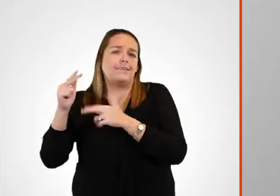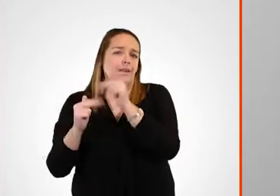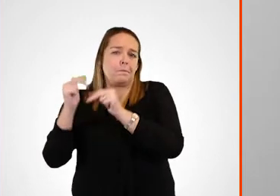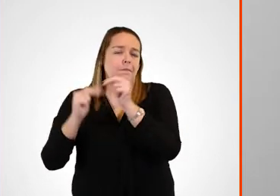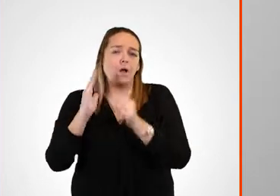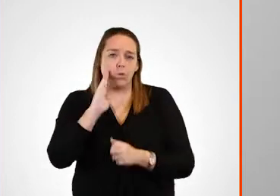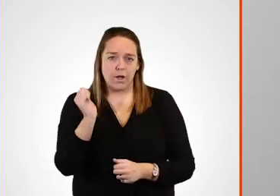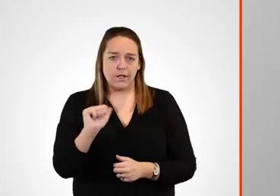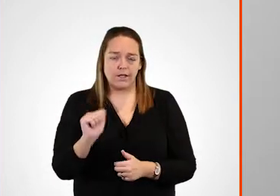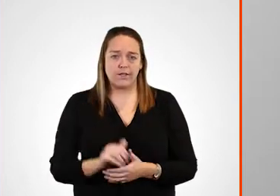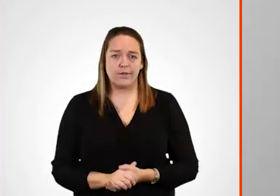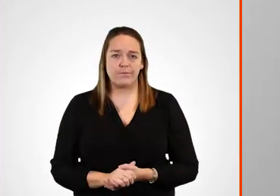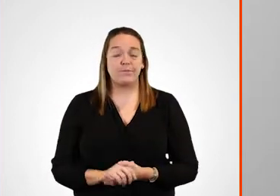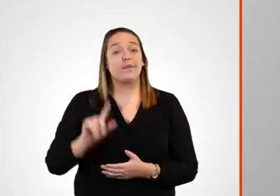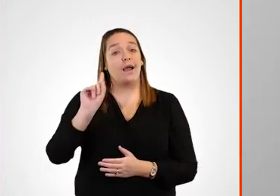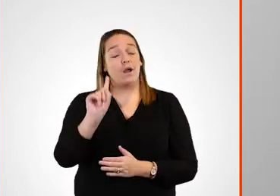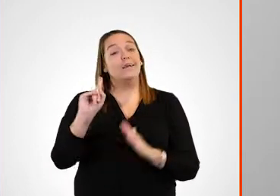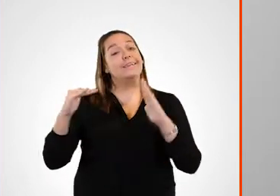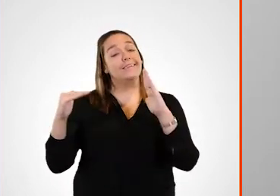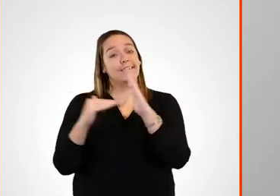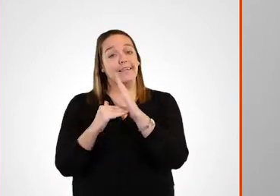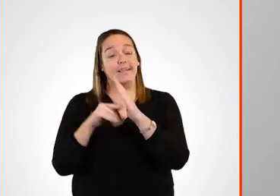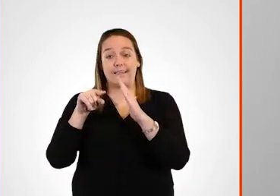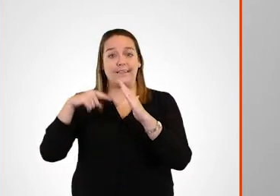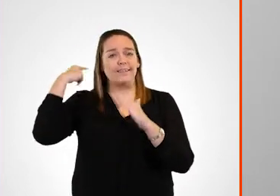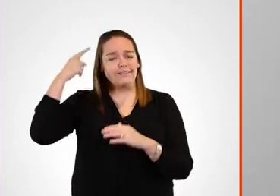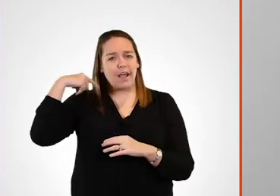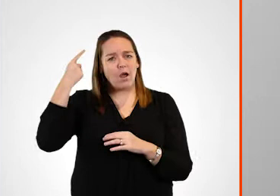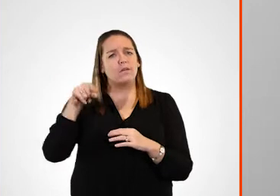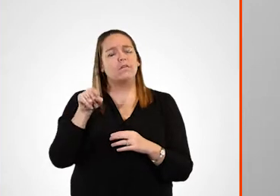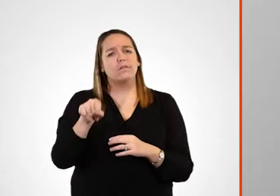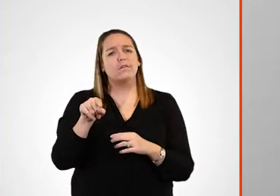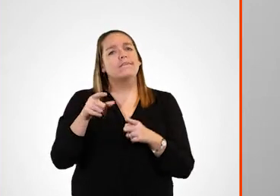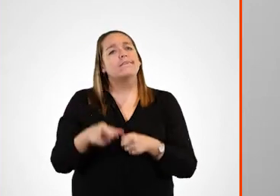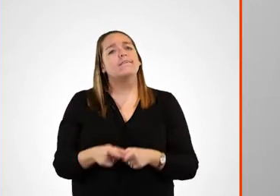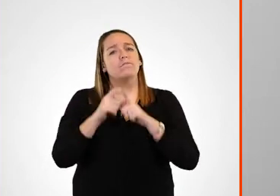However, "z" appears to be a sound that is particularly difficult for kids